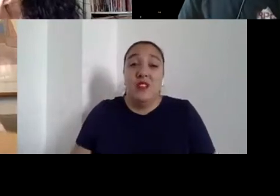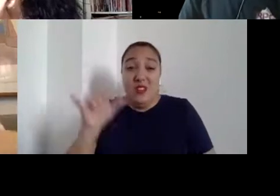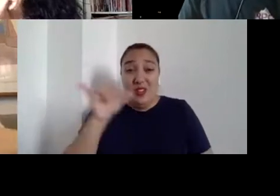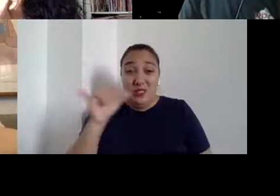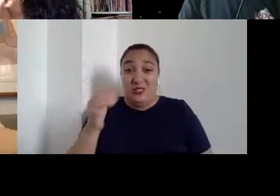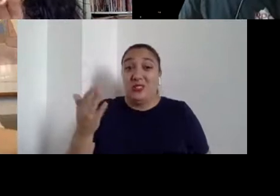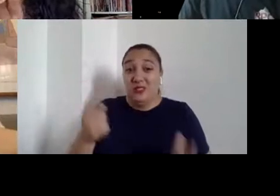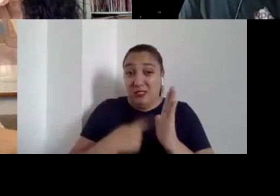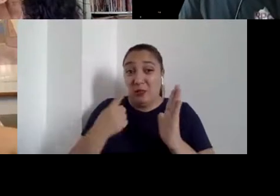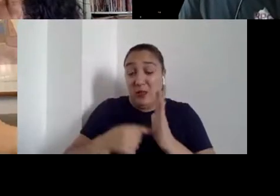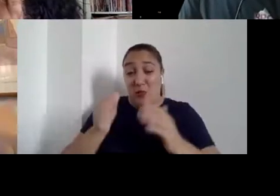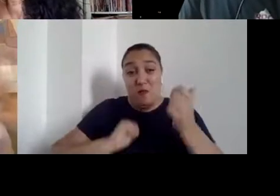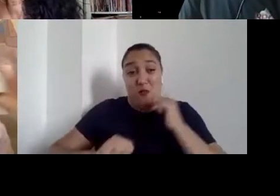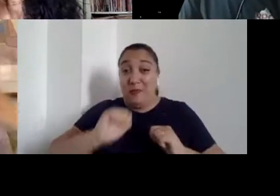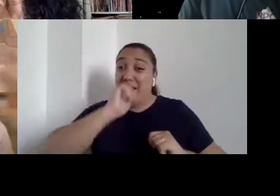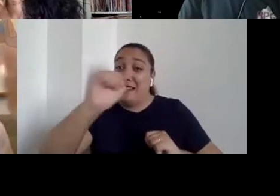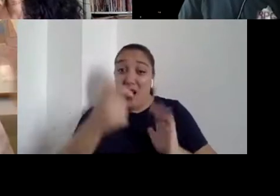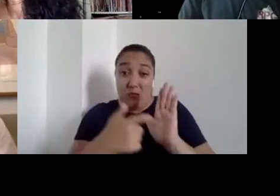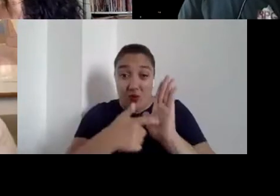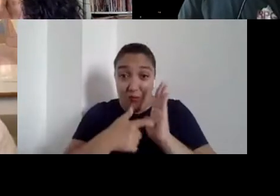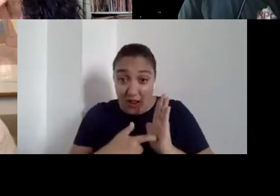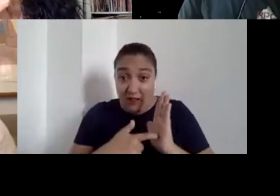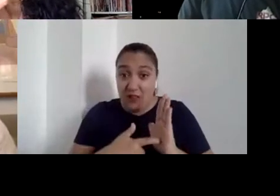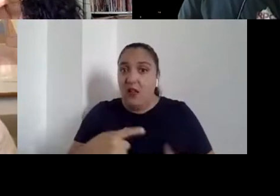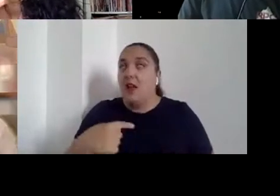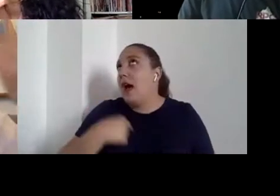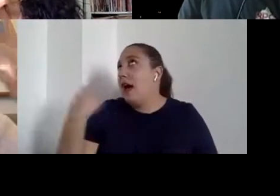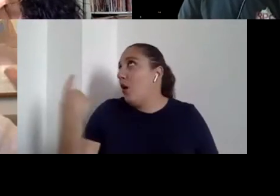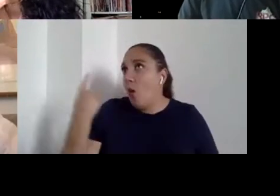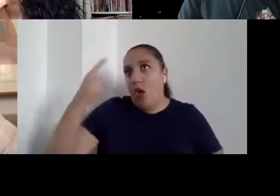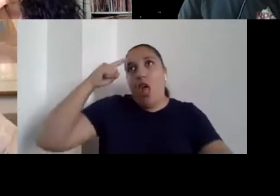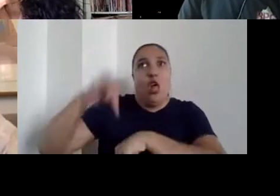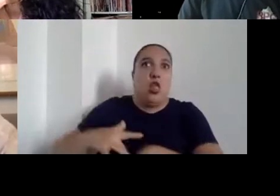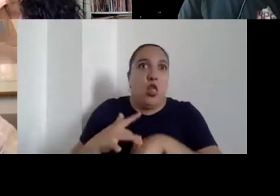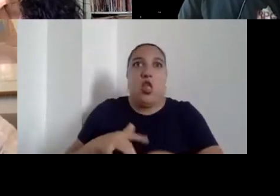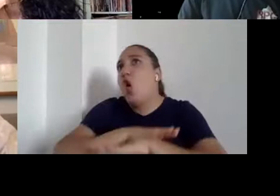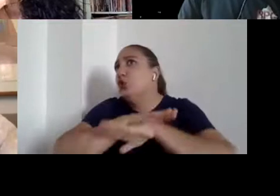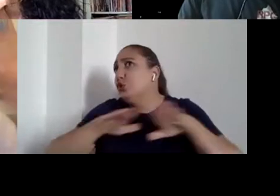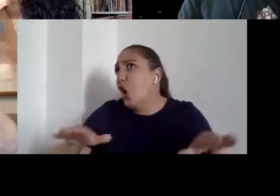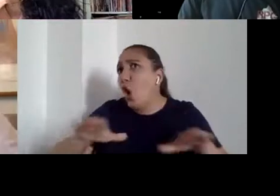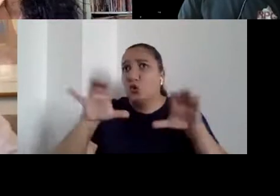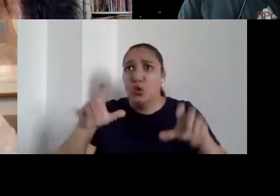I harp all of the time like don't do it unless it is necessary, please don't